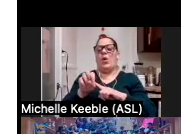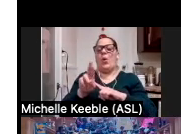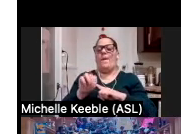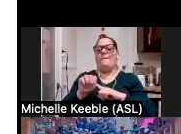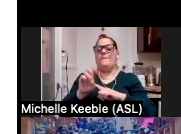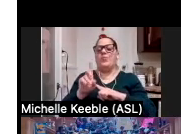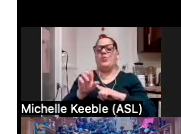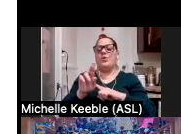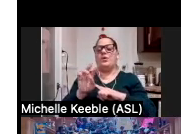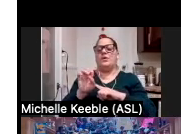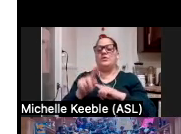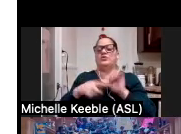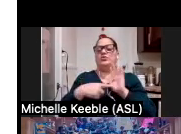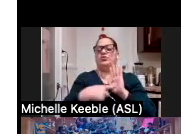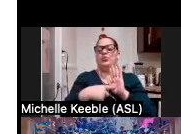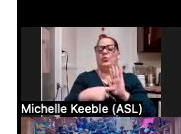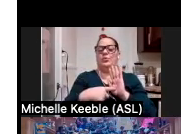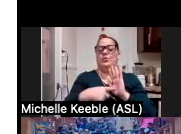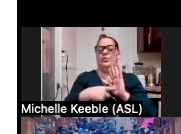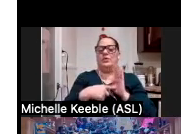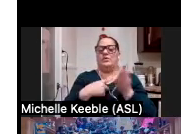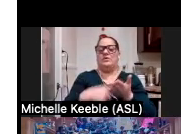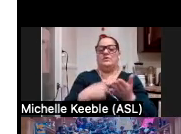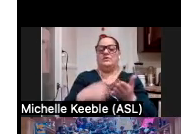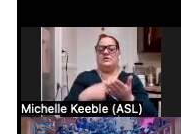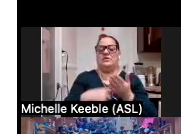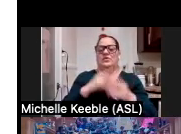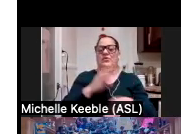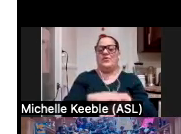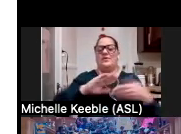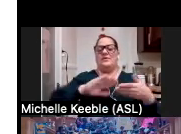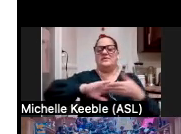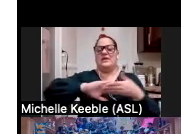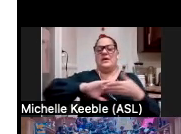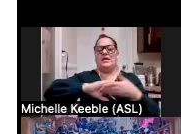and some of the artifacts that I'm talking about are on here on this slide specifically